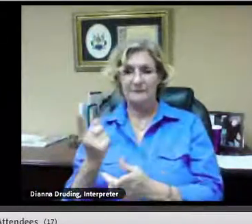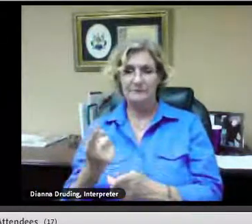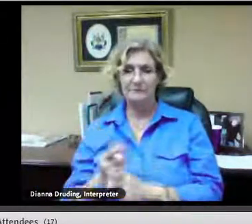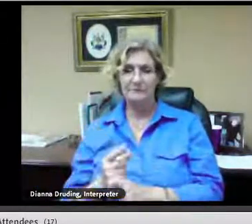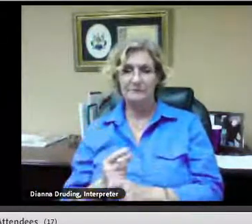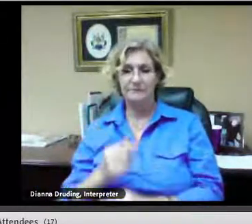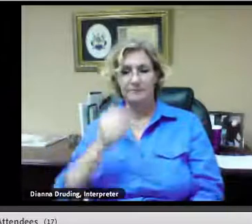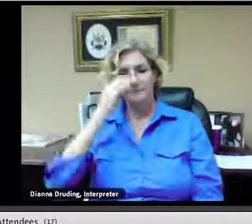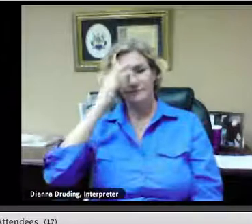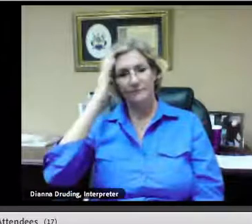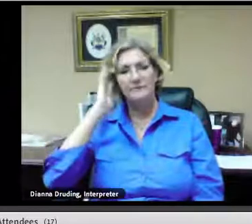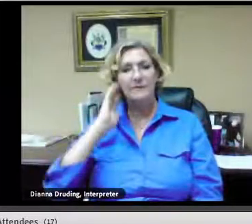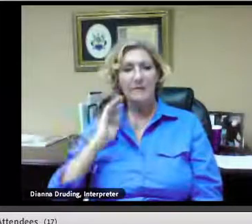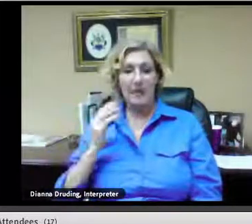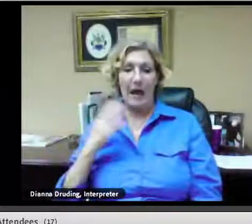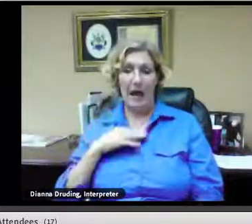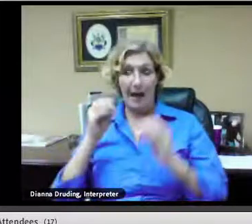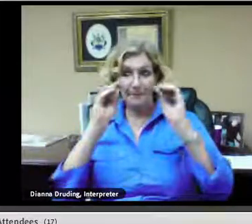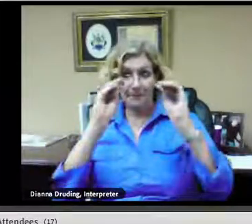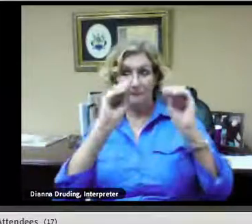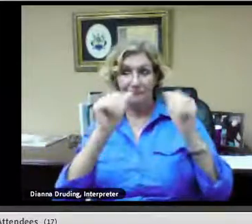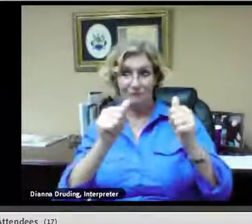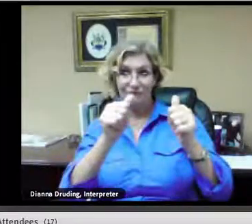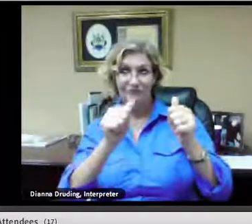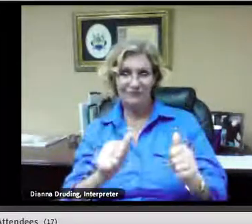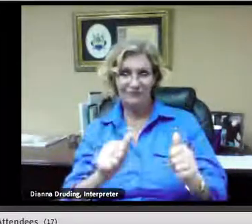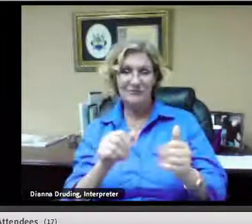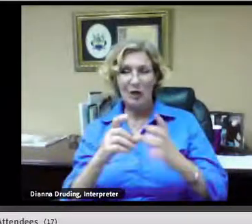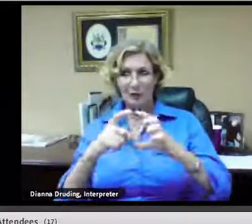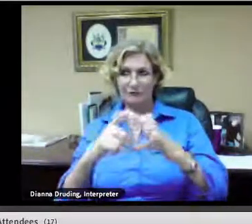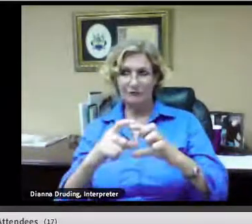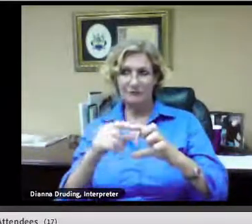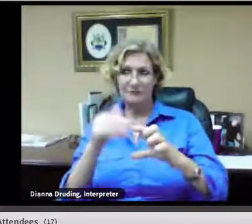because I do think that it connects all these areas.